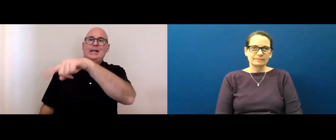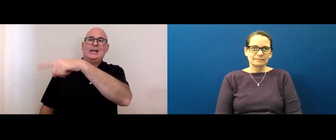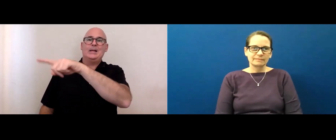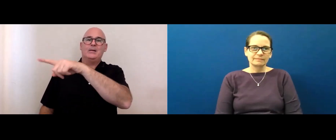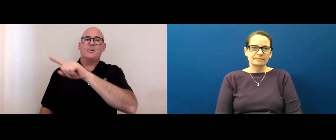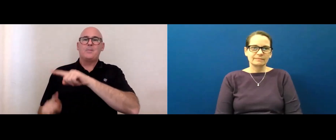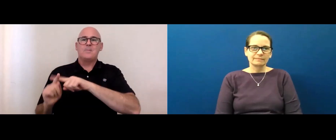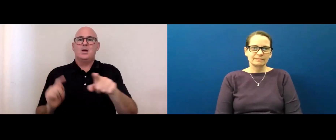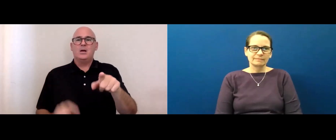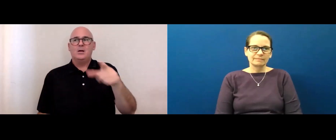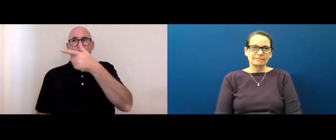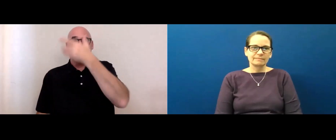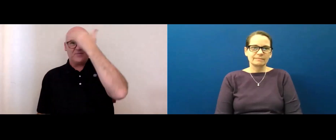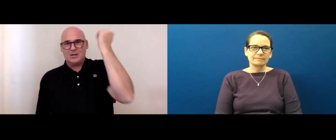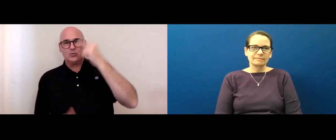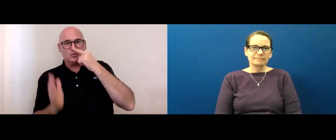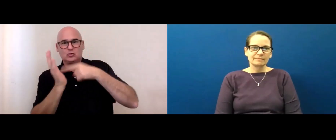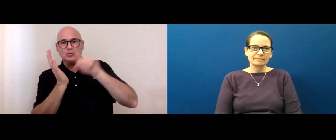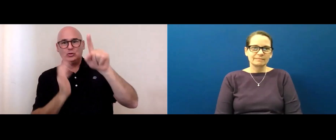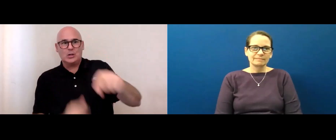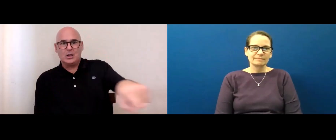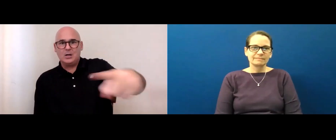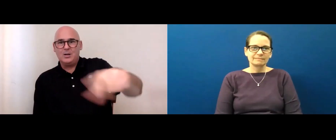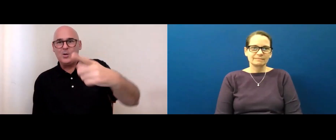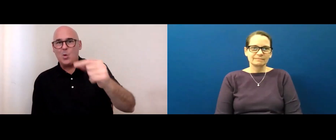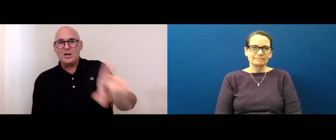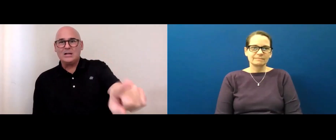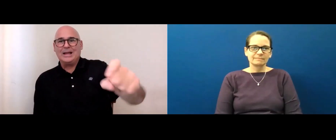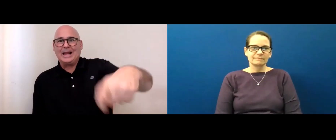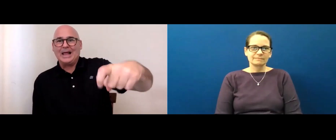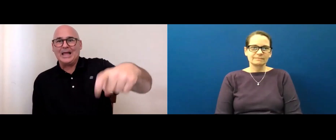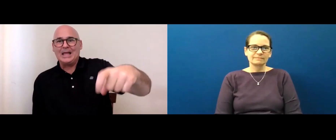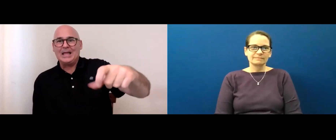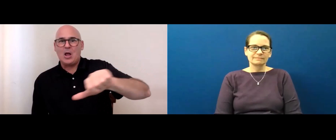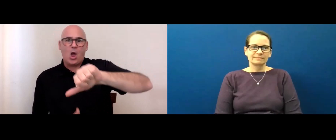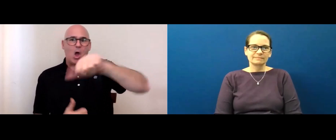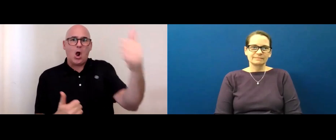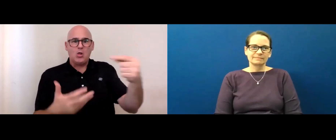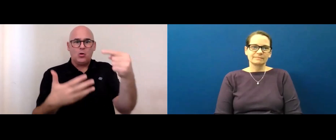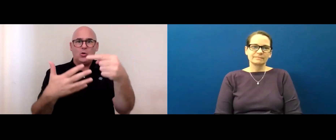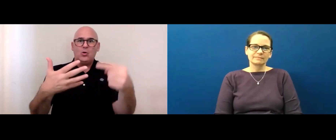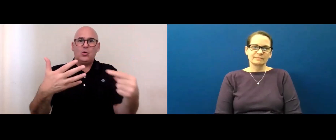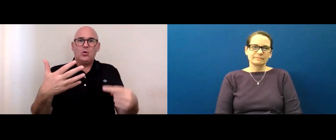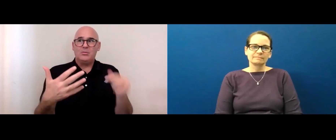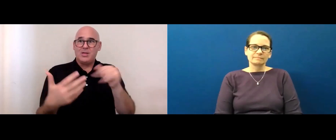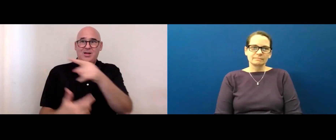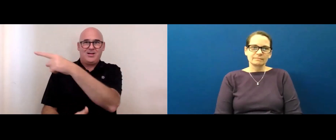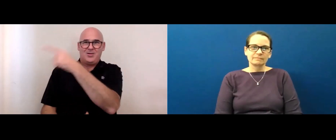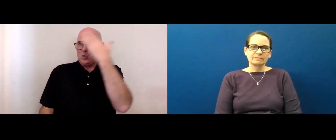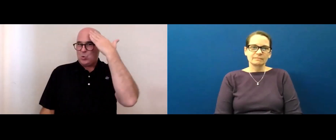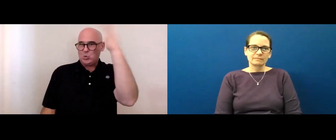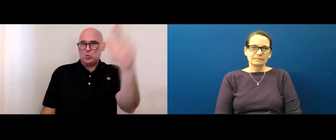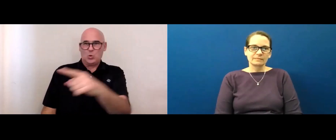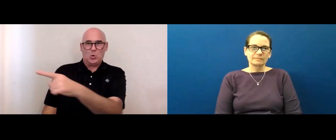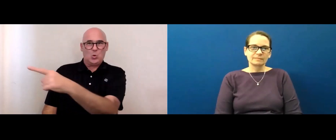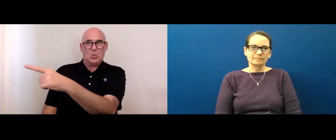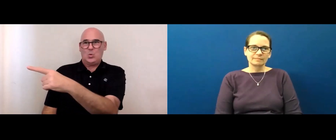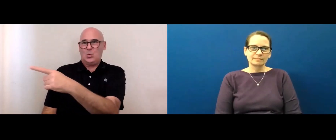who are ignoring what's needed they're not checking what's needed they don't know